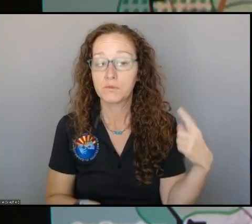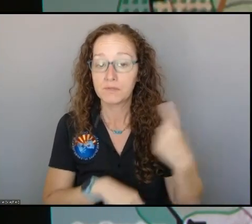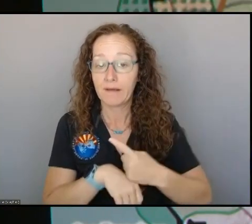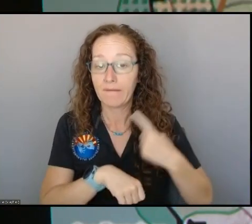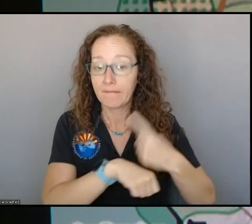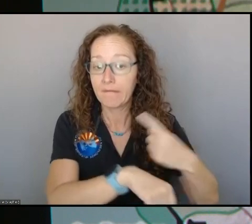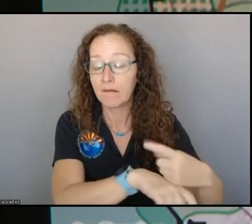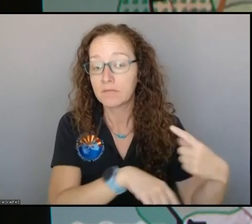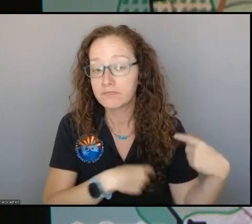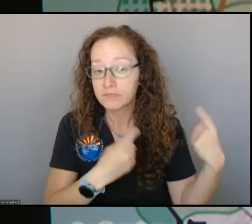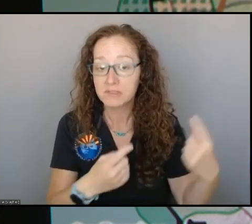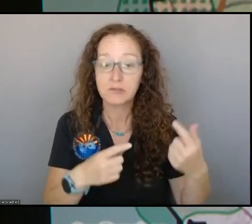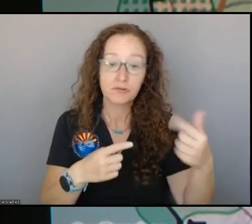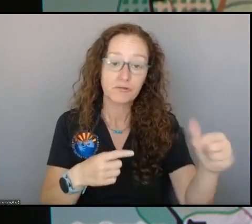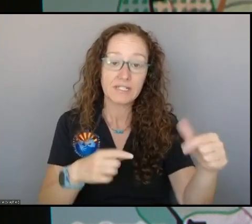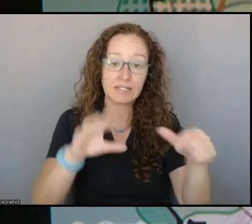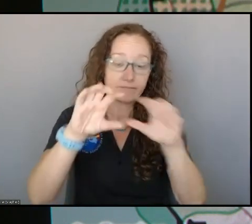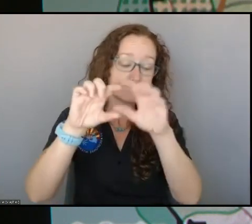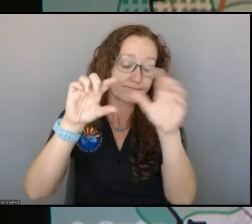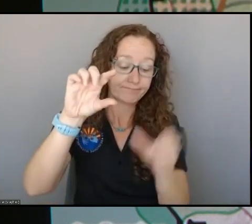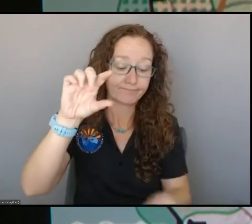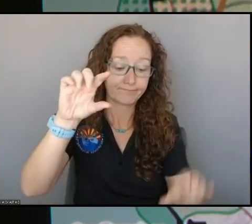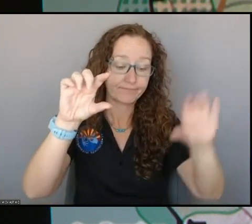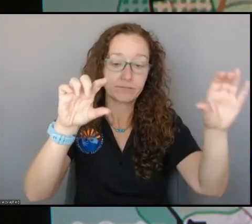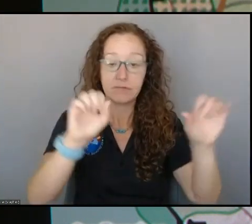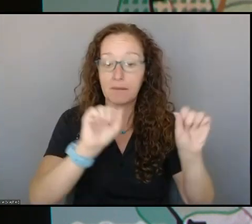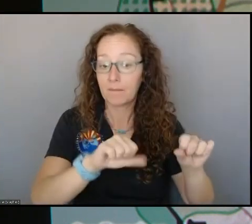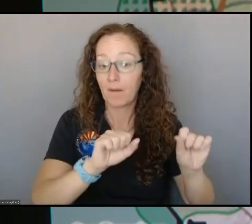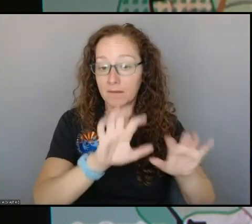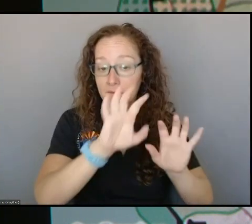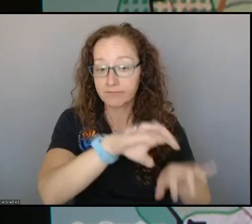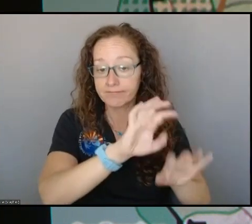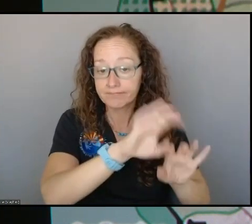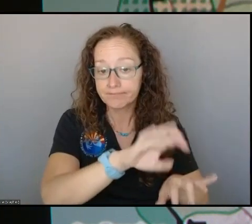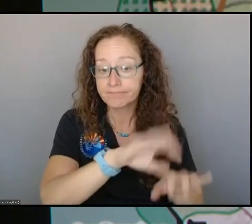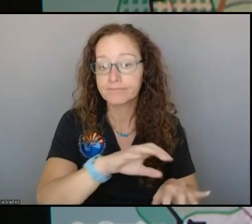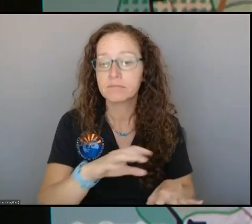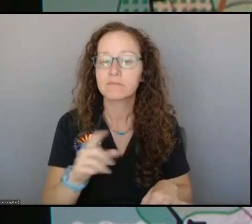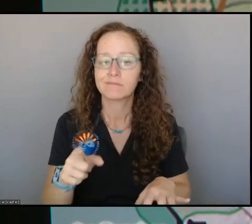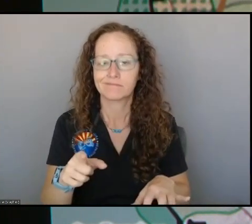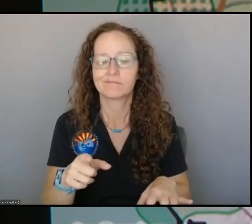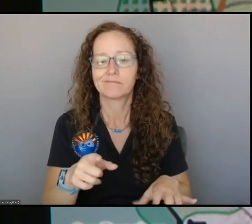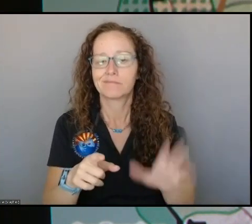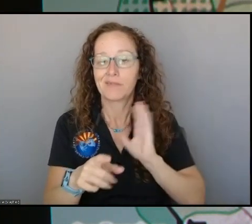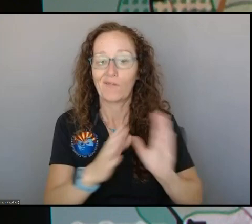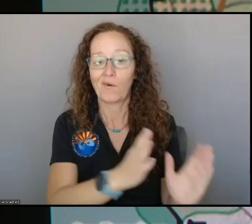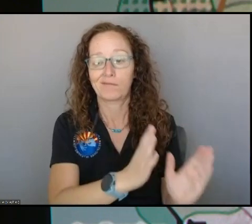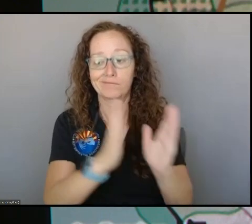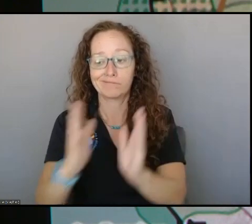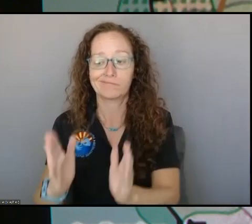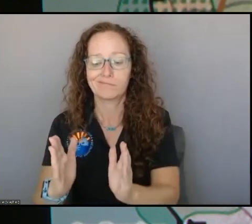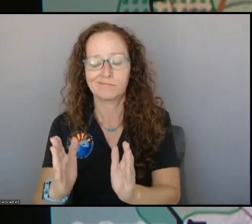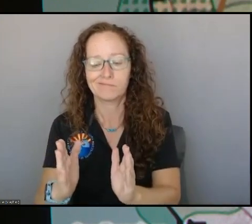thunderstorm potential has been over this area where the fire is right here in Northeastern New Mexico. That has now been